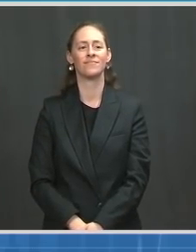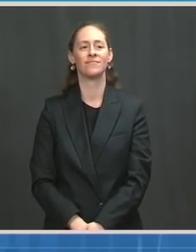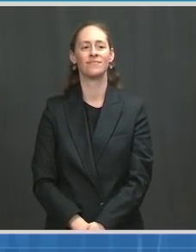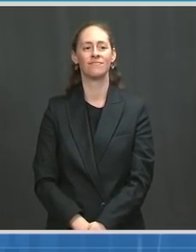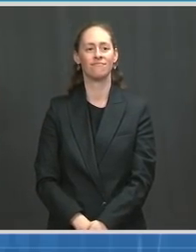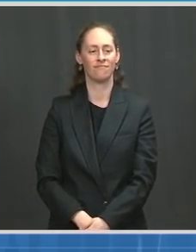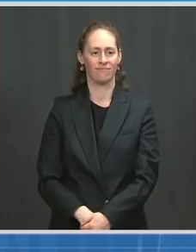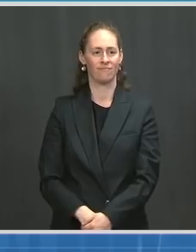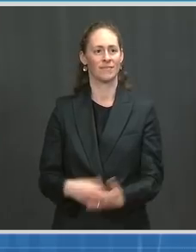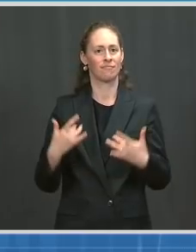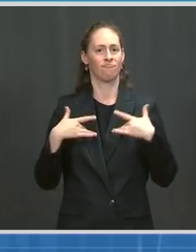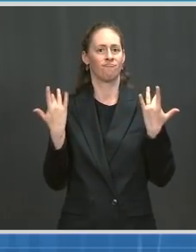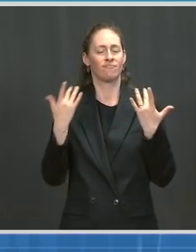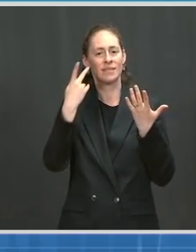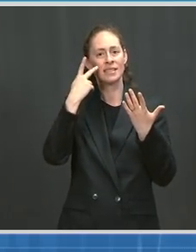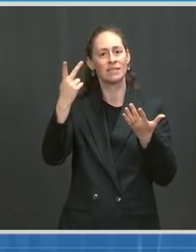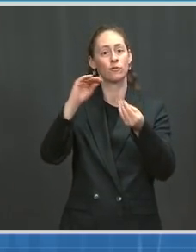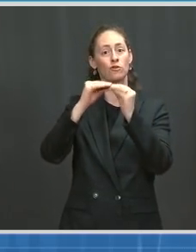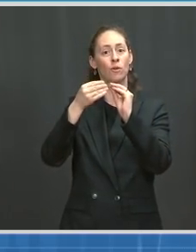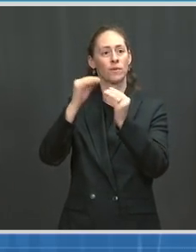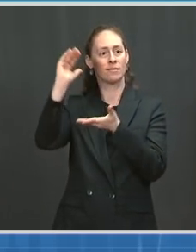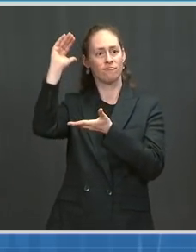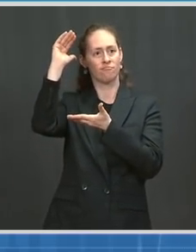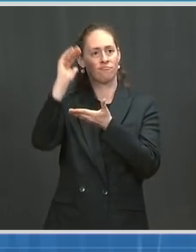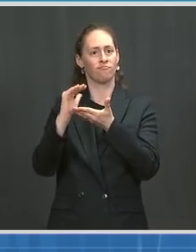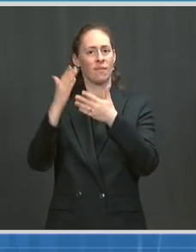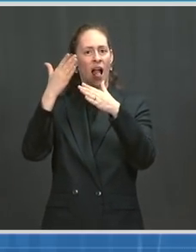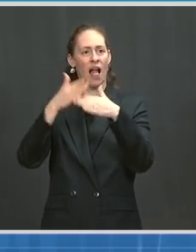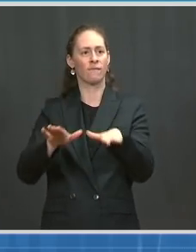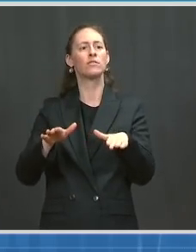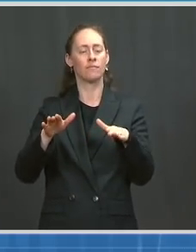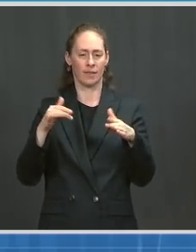and another positive trend. And the seven-day average of daily deaths